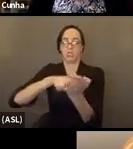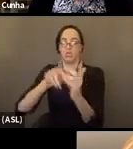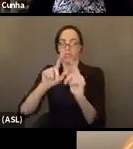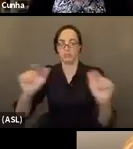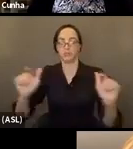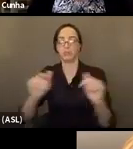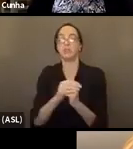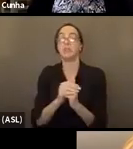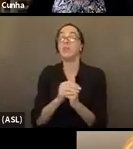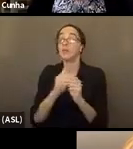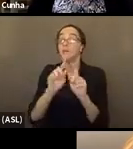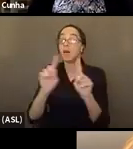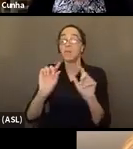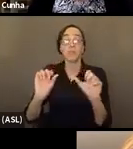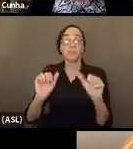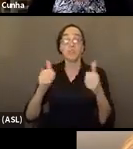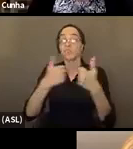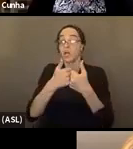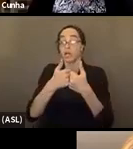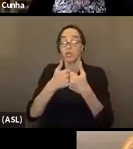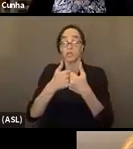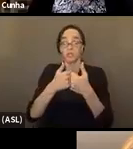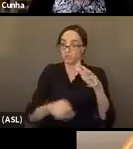what you you know getting that equipment to the people that are